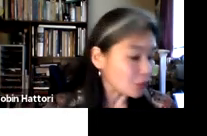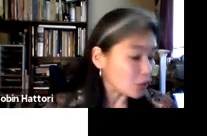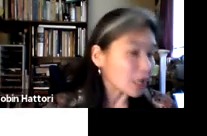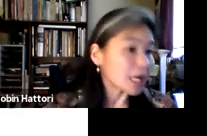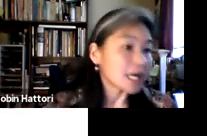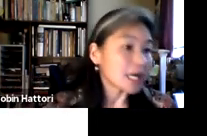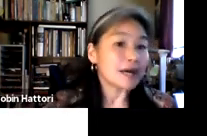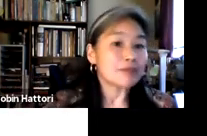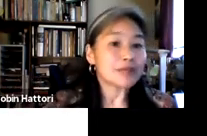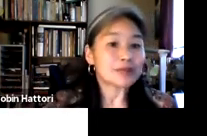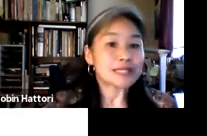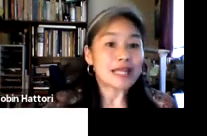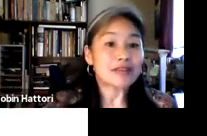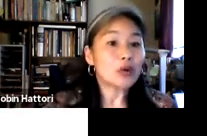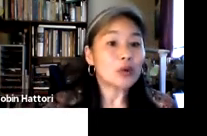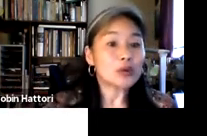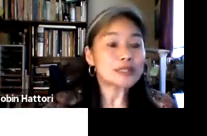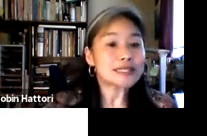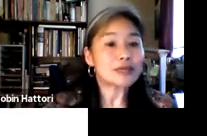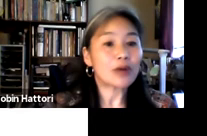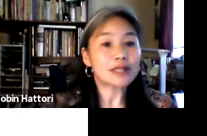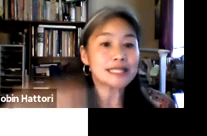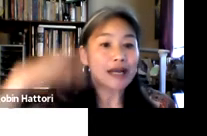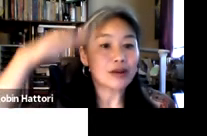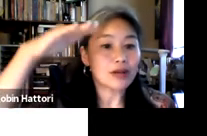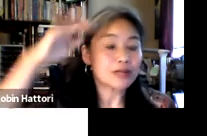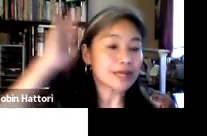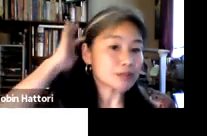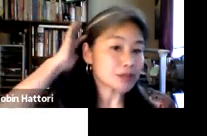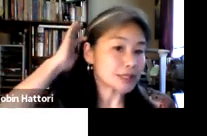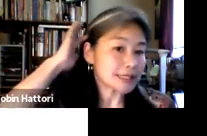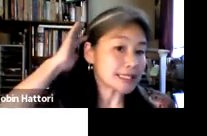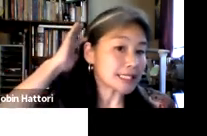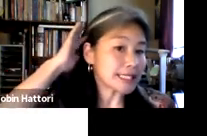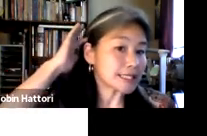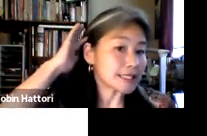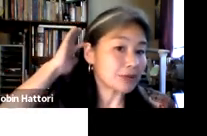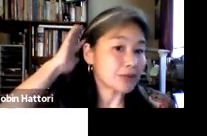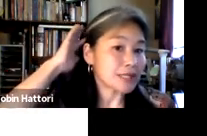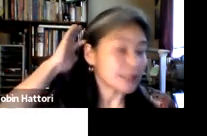to start in Japan, which is where my family's from, I am a third generation Japanese American, which is called son